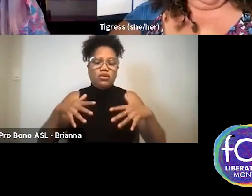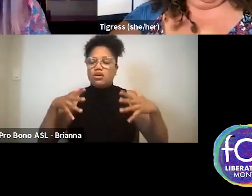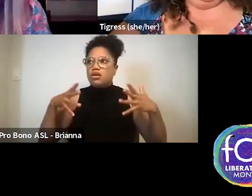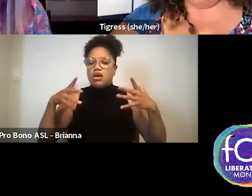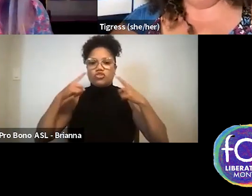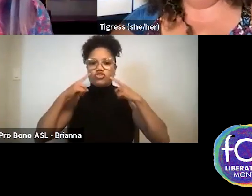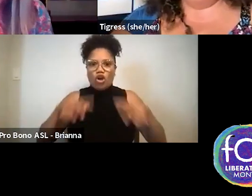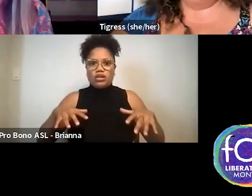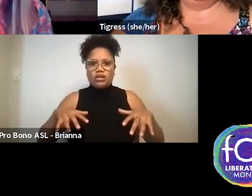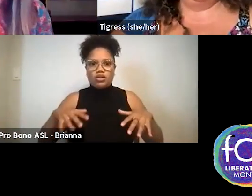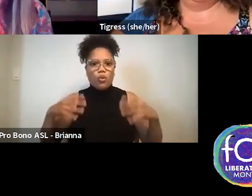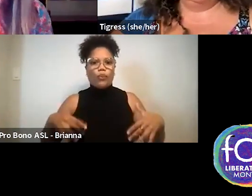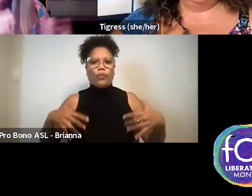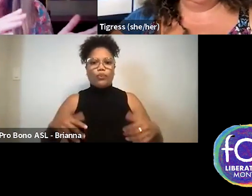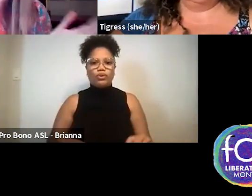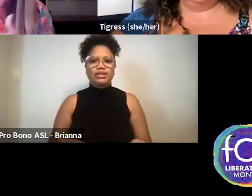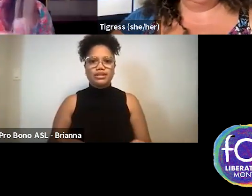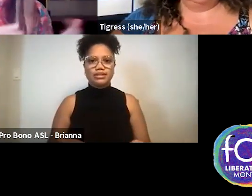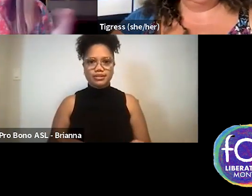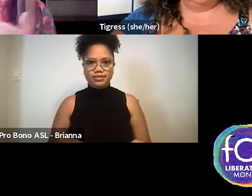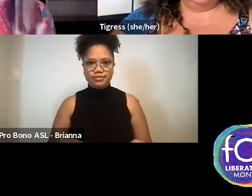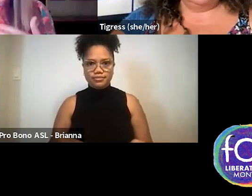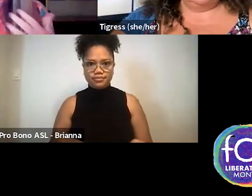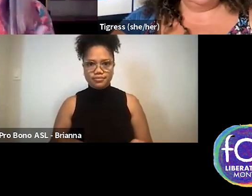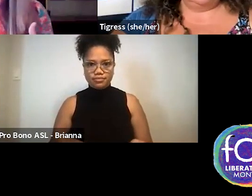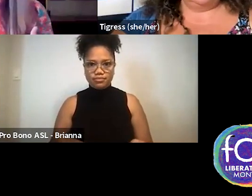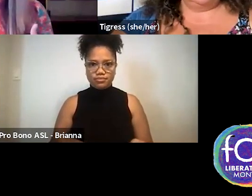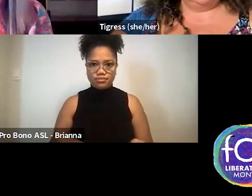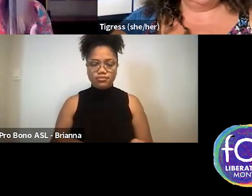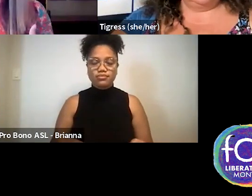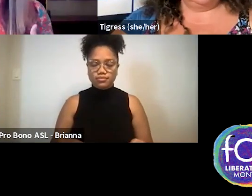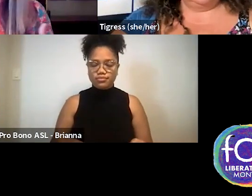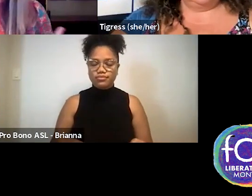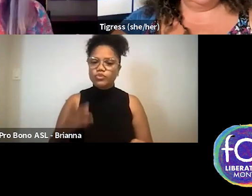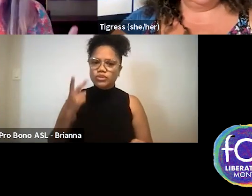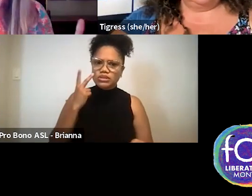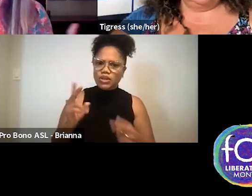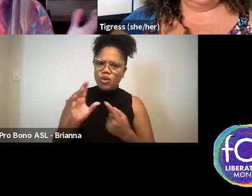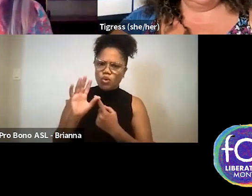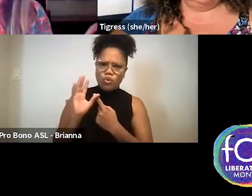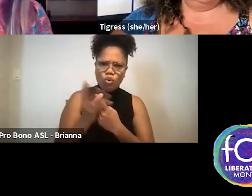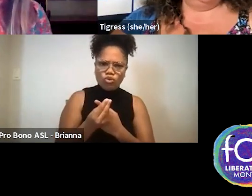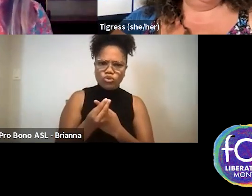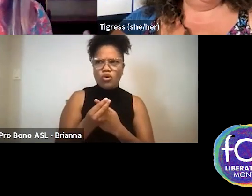So, you know, we had seen that there started to be a bit of a cultural tipping point that was going on with something becoming so seismic